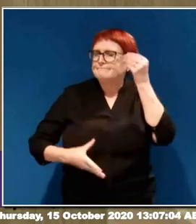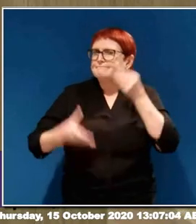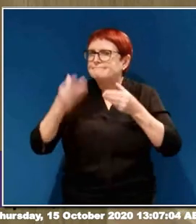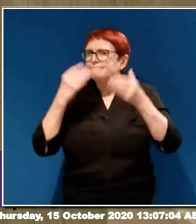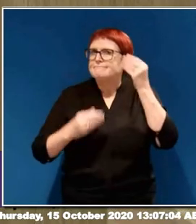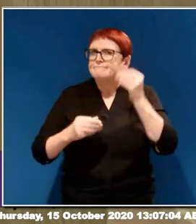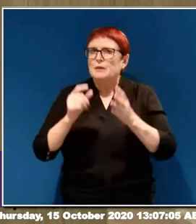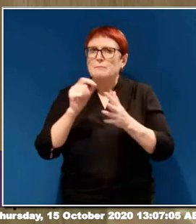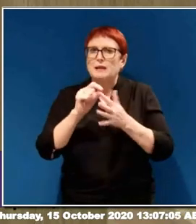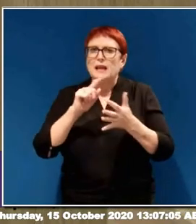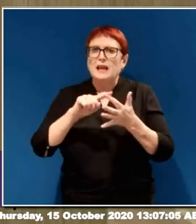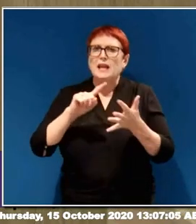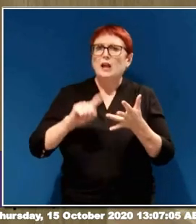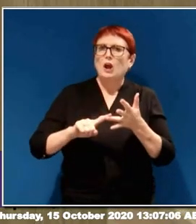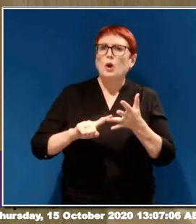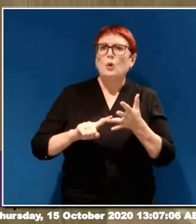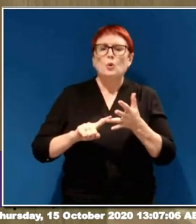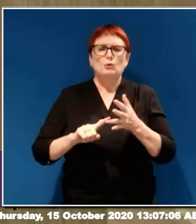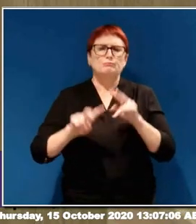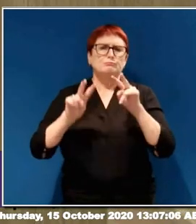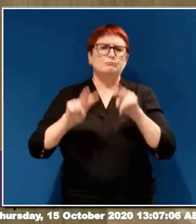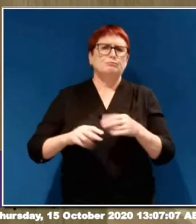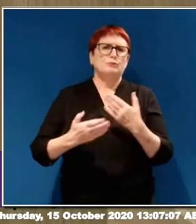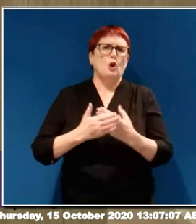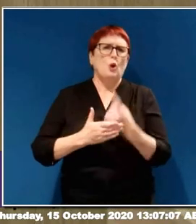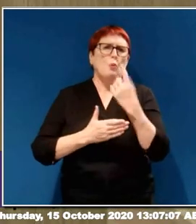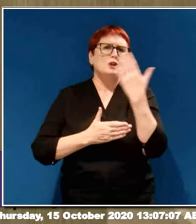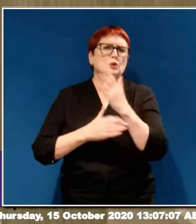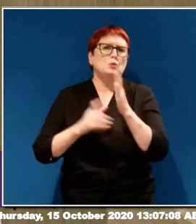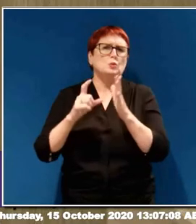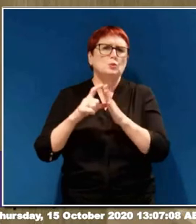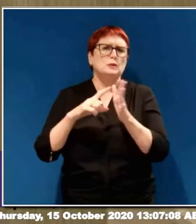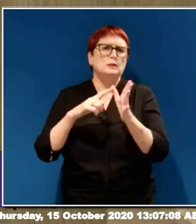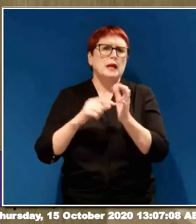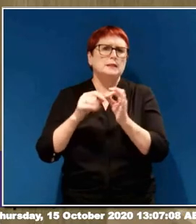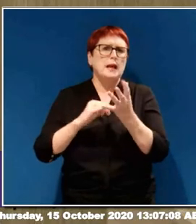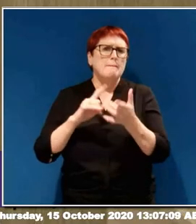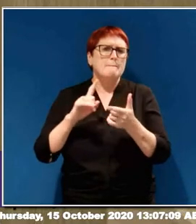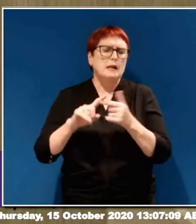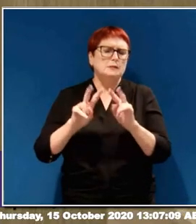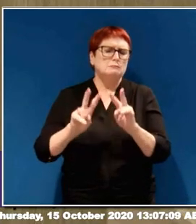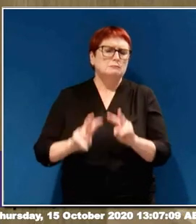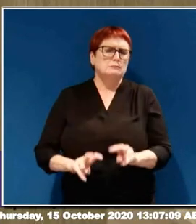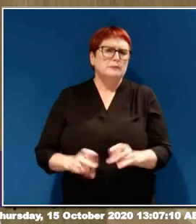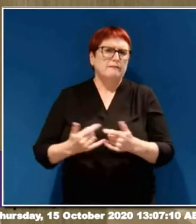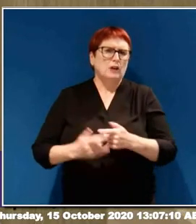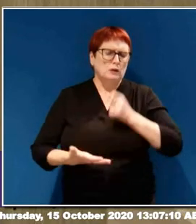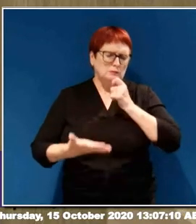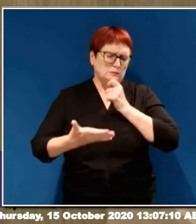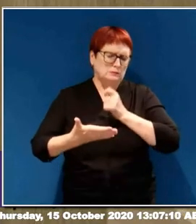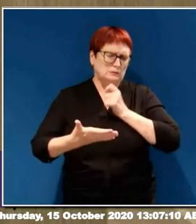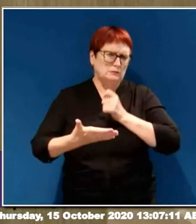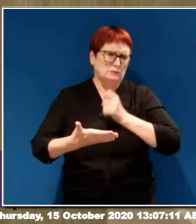is on OneSchool, and experience in the area of disability